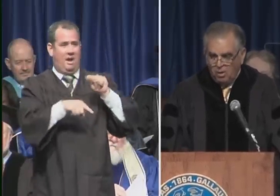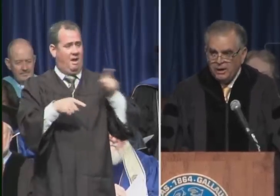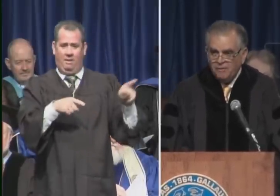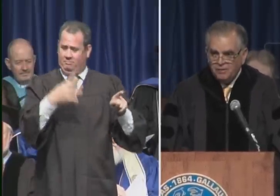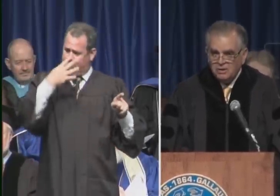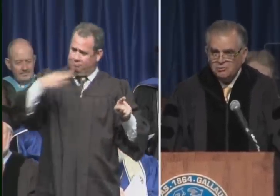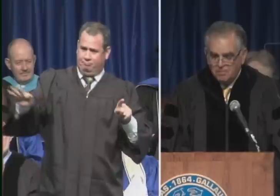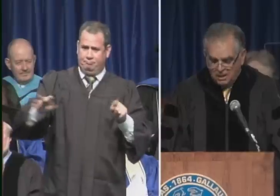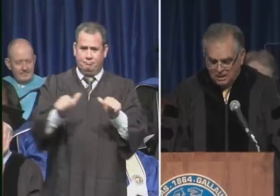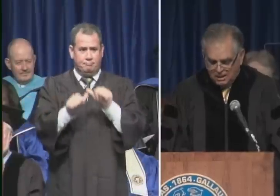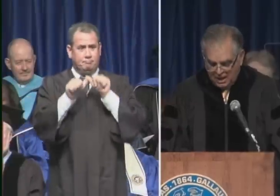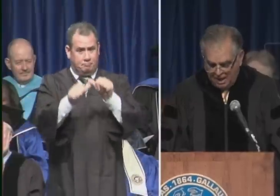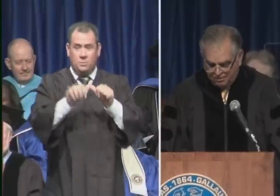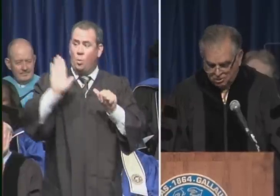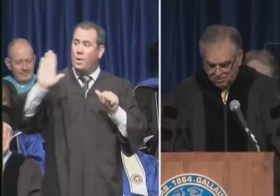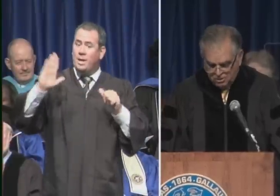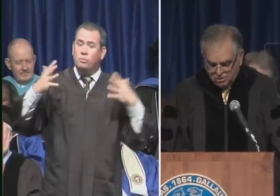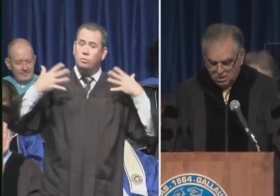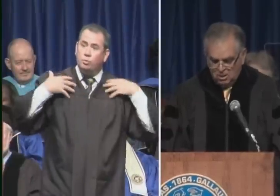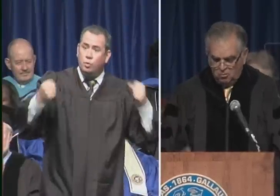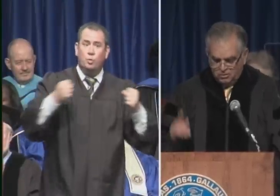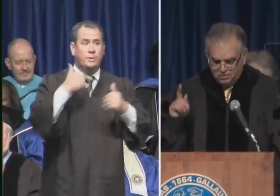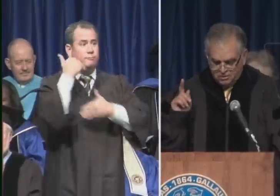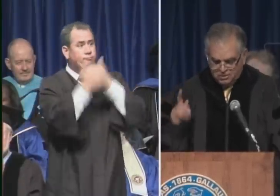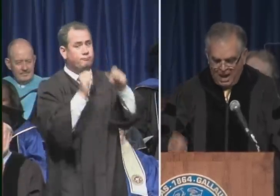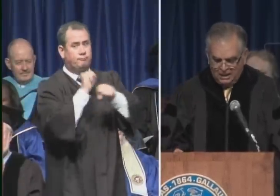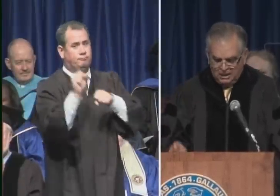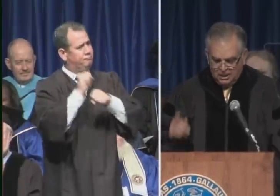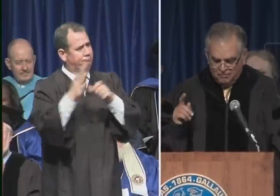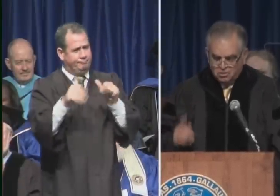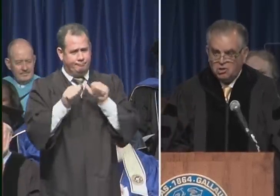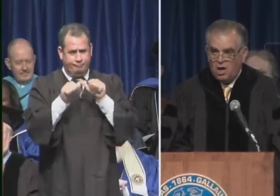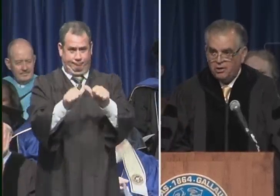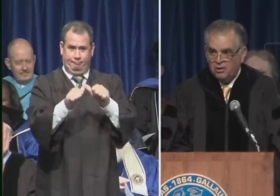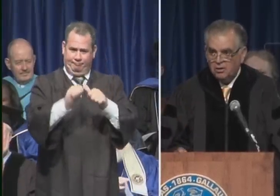One of his many accomplishments was the signing of the charter for Gallaudet University.